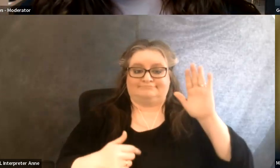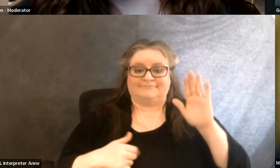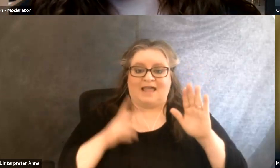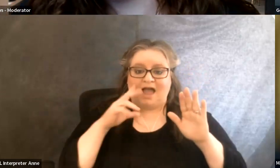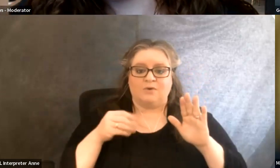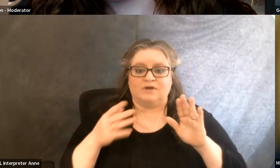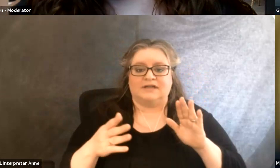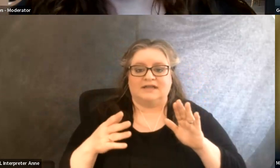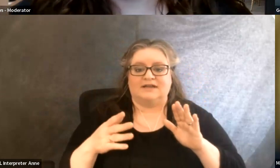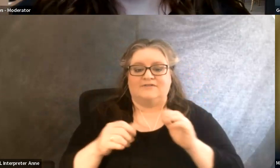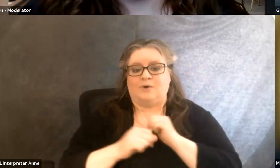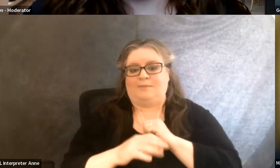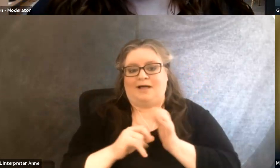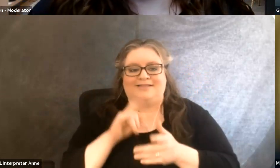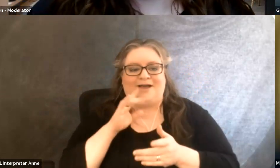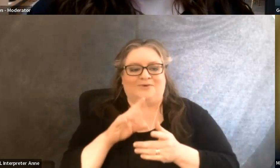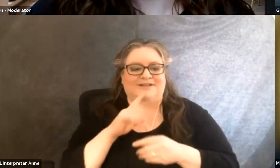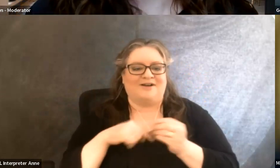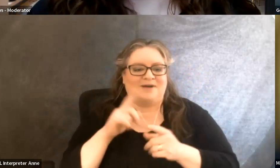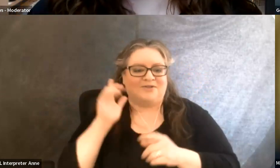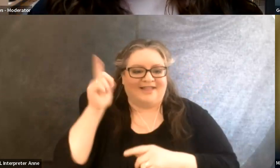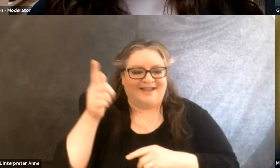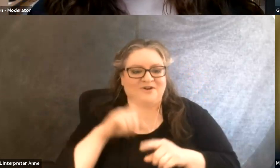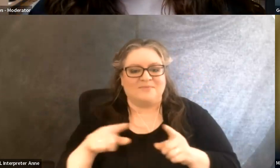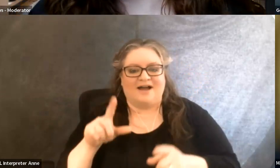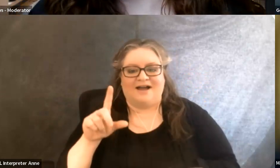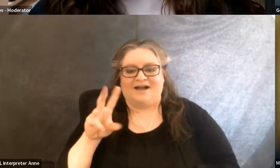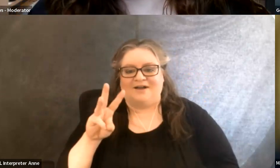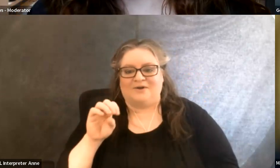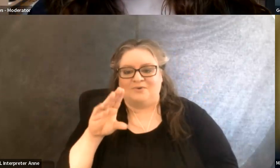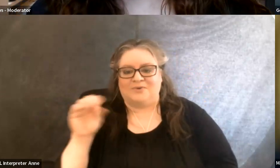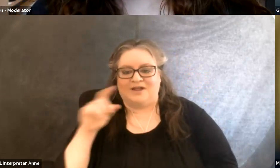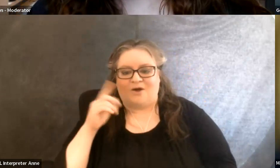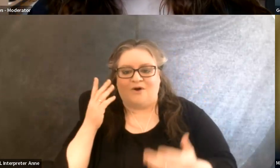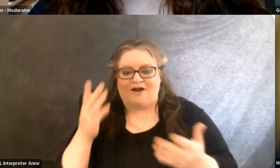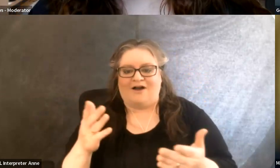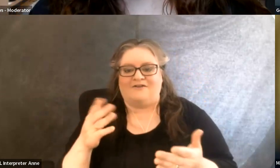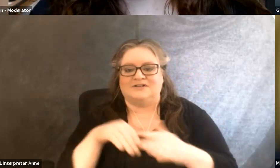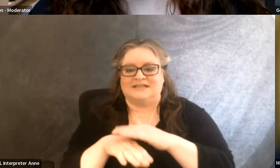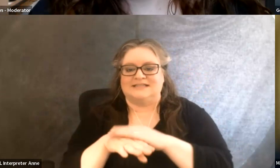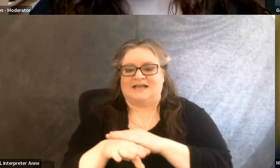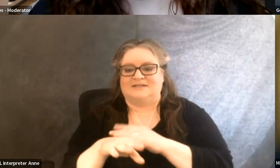and I'll talk about it a little bit later, but WeCo does offer accessibility training.